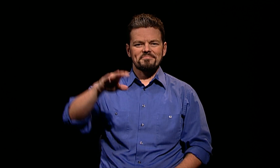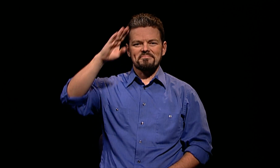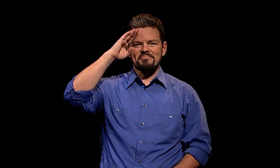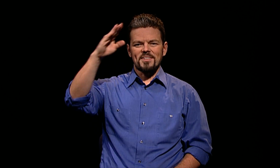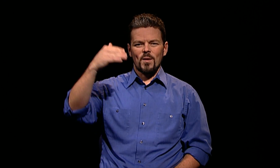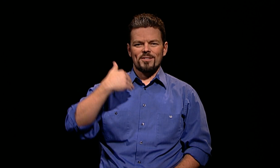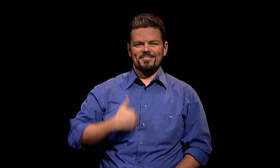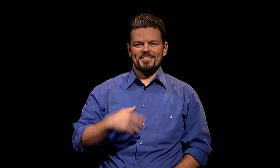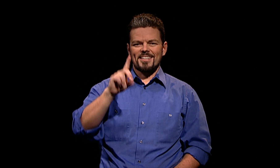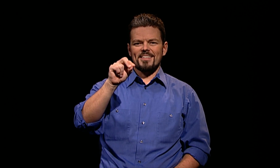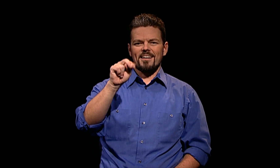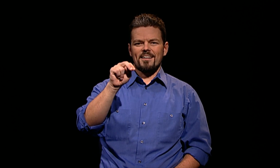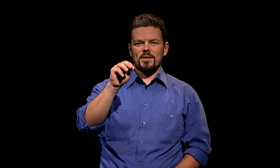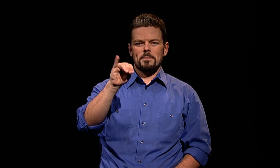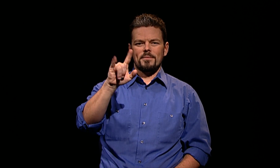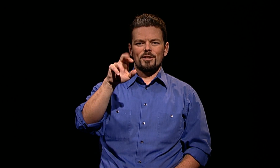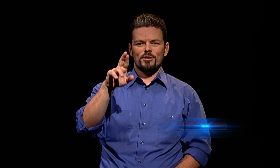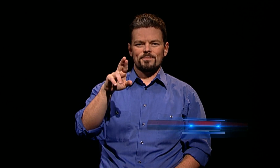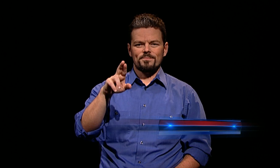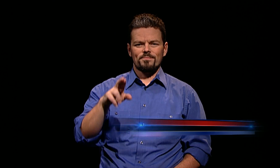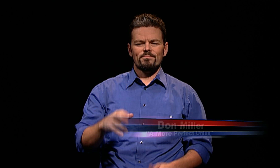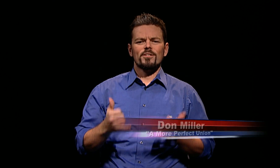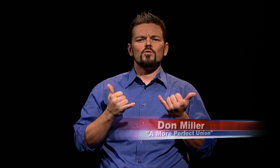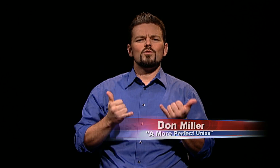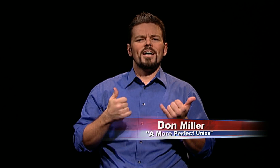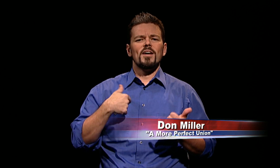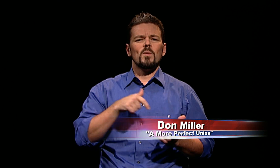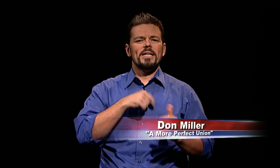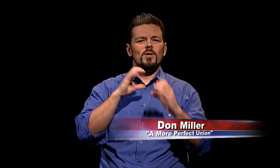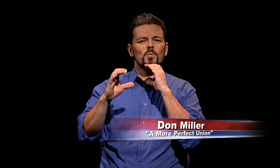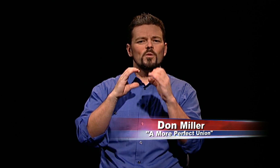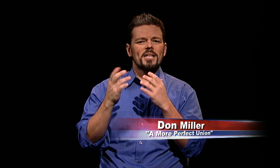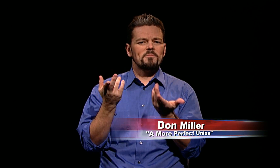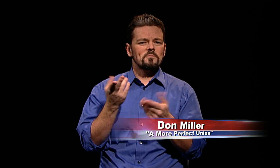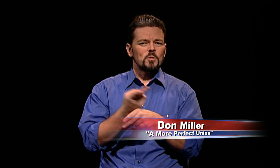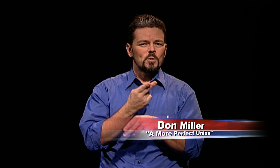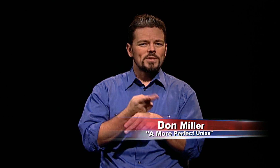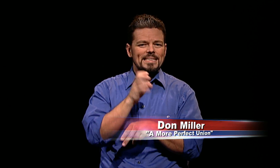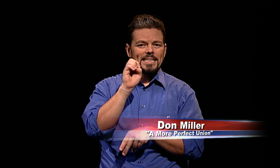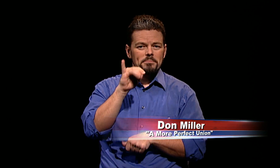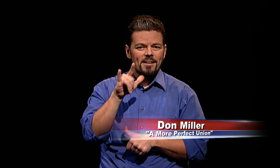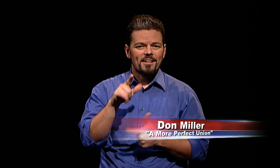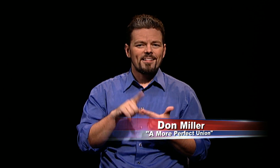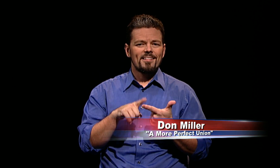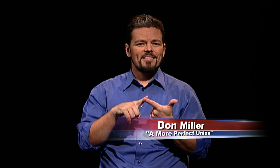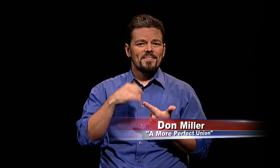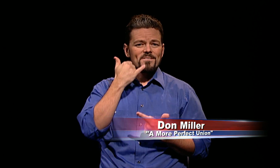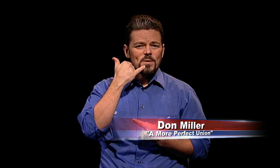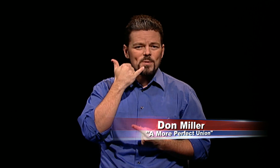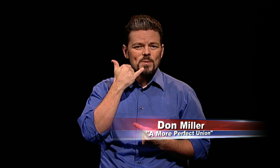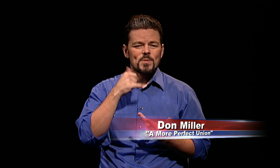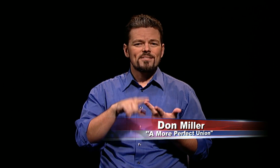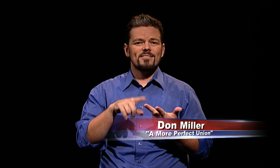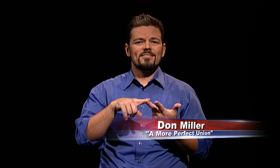THANKS, TAMARA. HI, I'M DON MILLER. TODAY, WE COMMUNICATE WITH EMAIL, TELEPHONE,